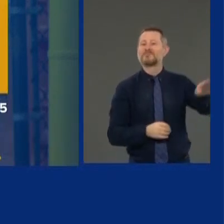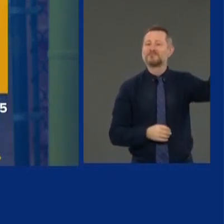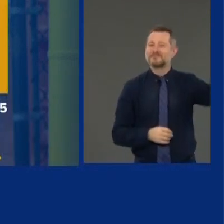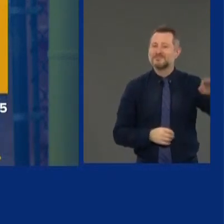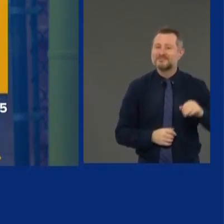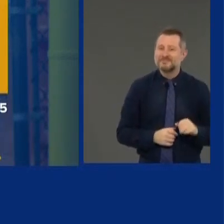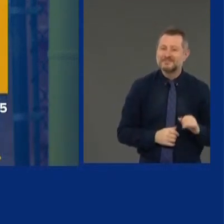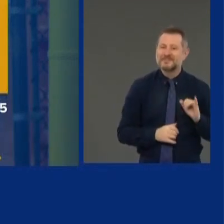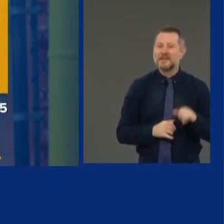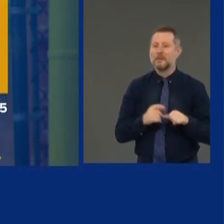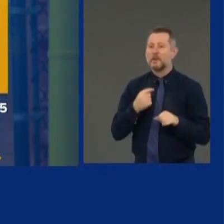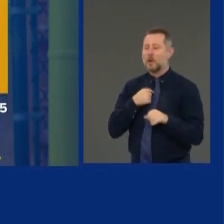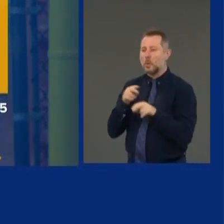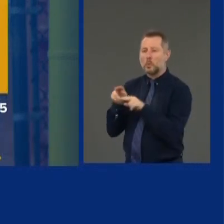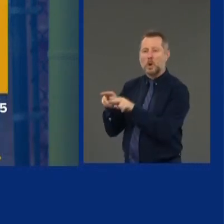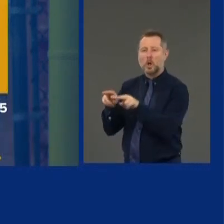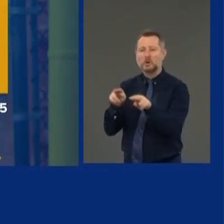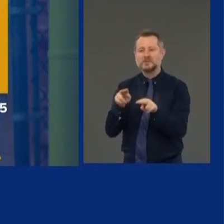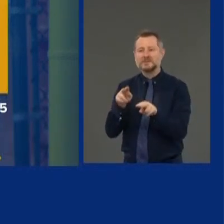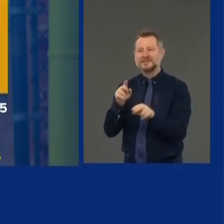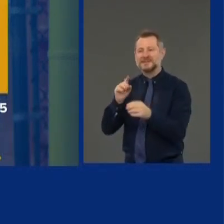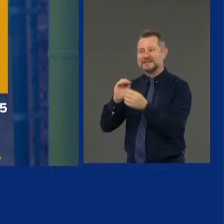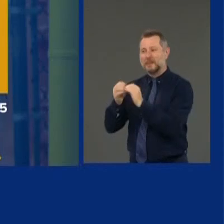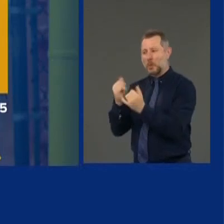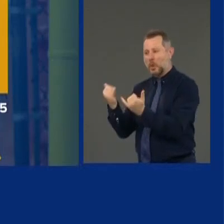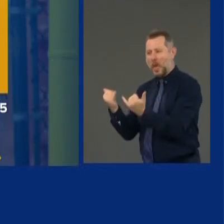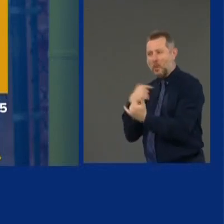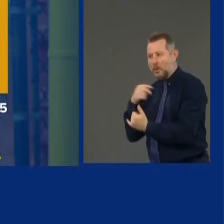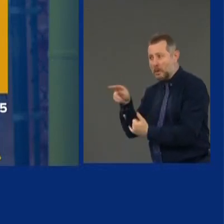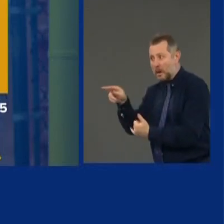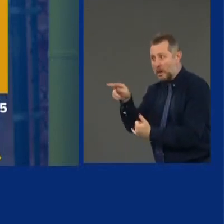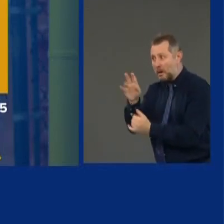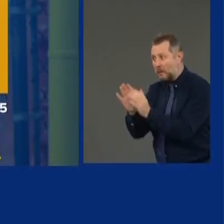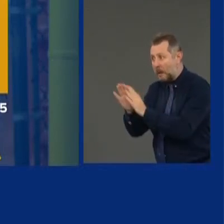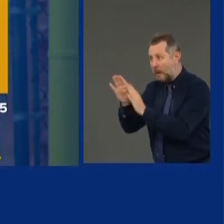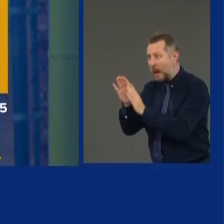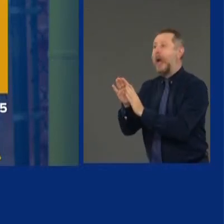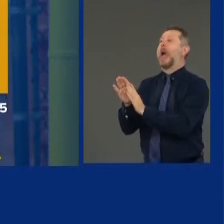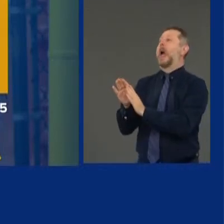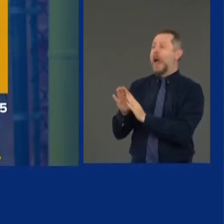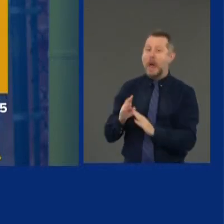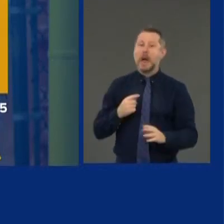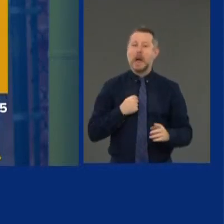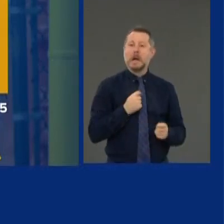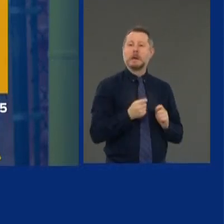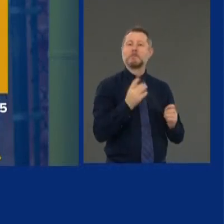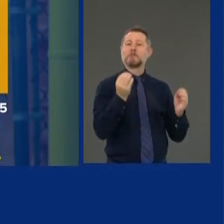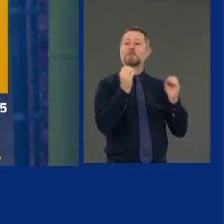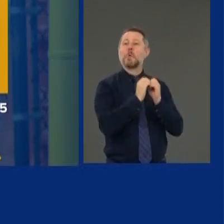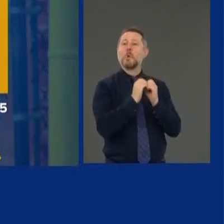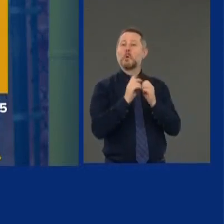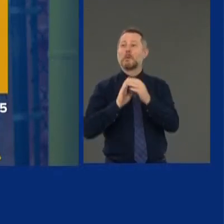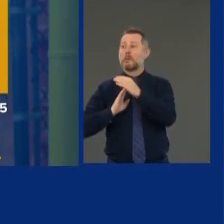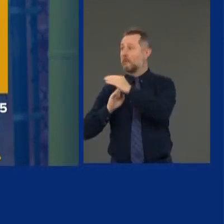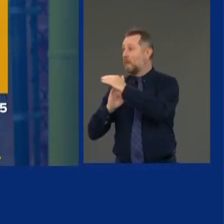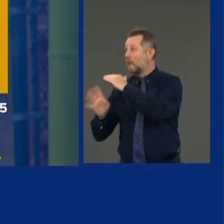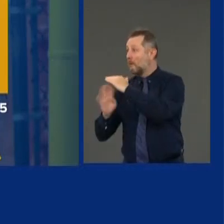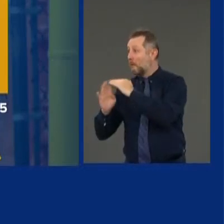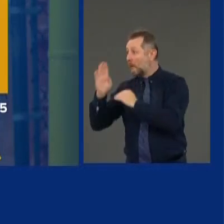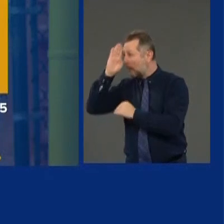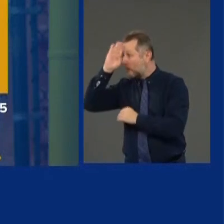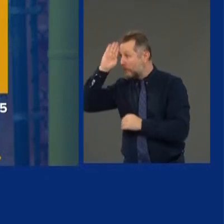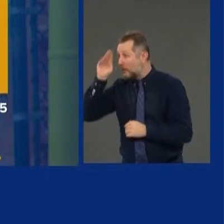INCREASE THEIR PROJECTION.